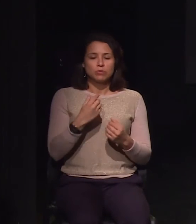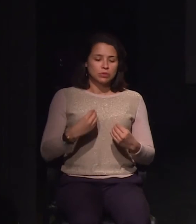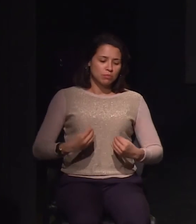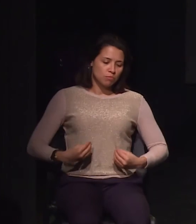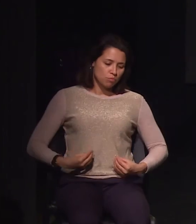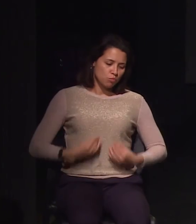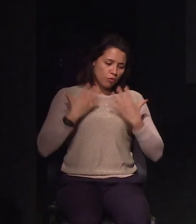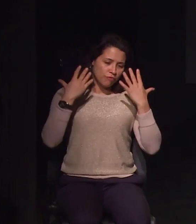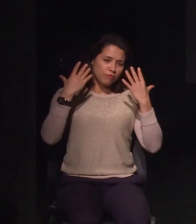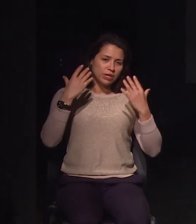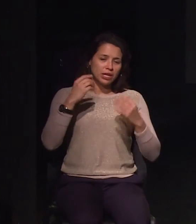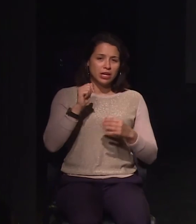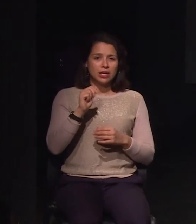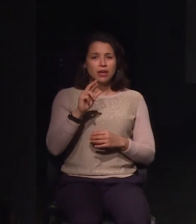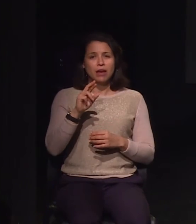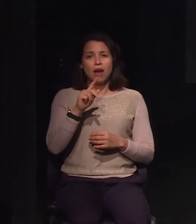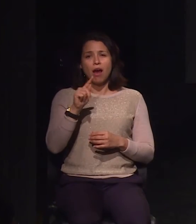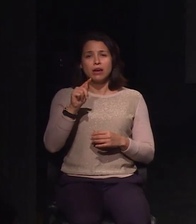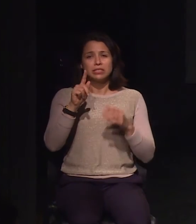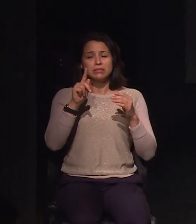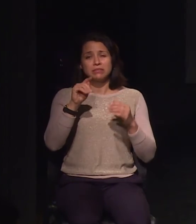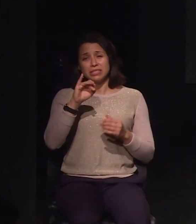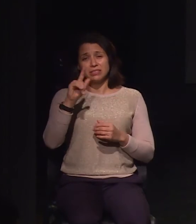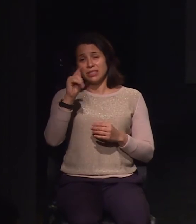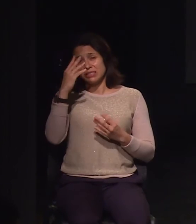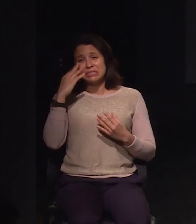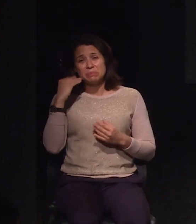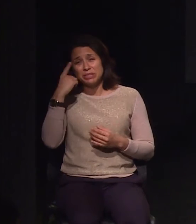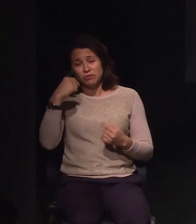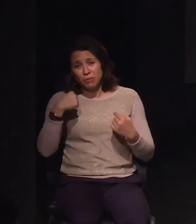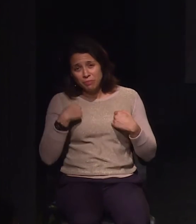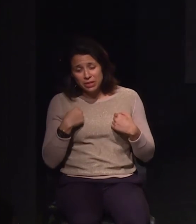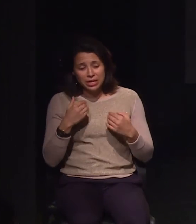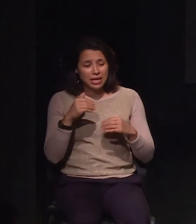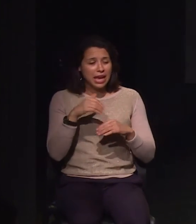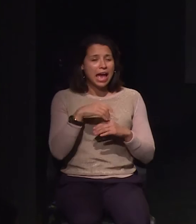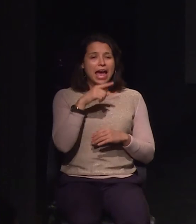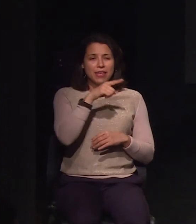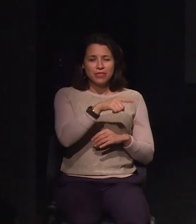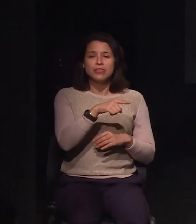There were probably two thousand in the hall at Orchestra Hall in Detroit, our kind of